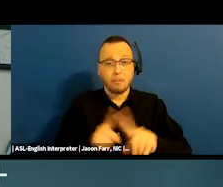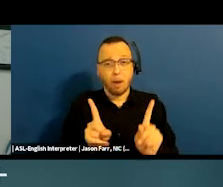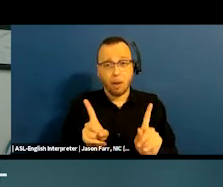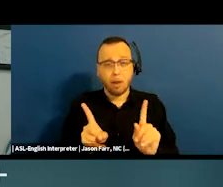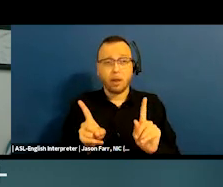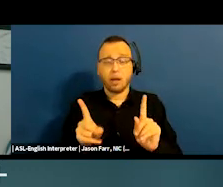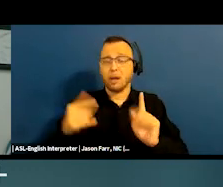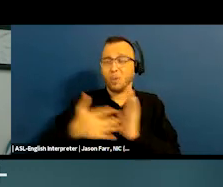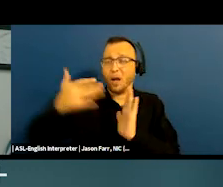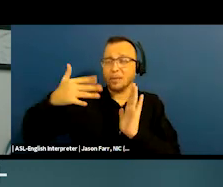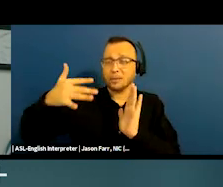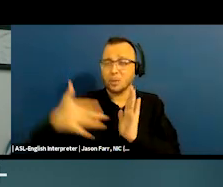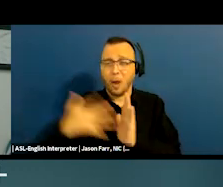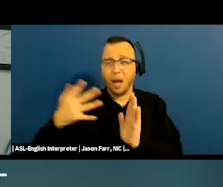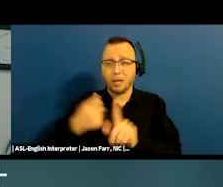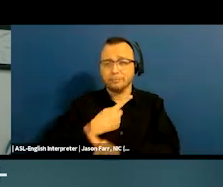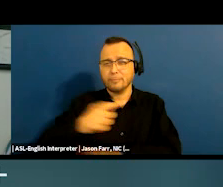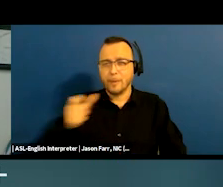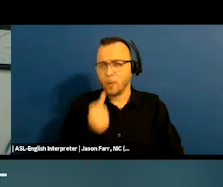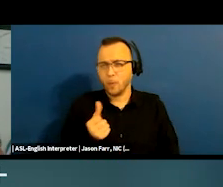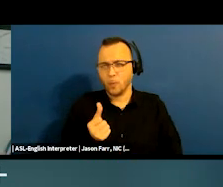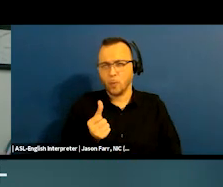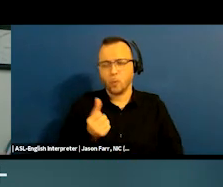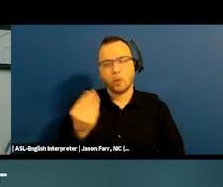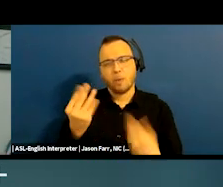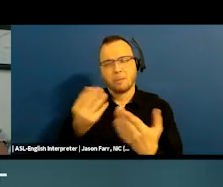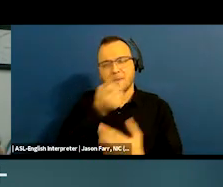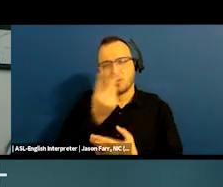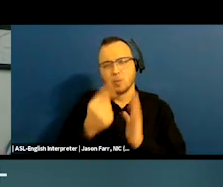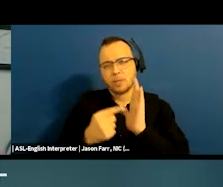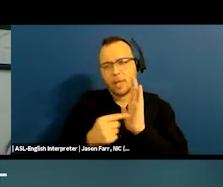to the standard de-escalation measures